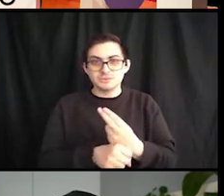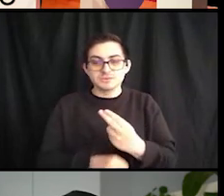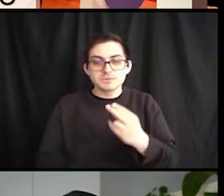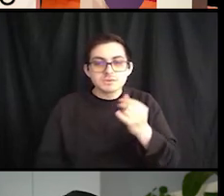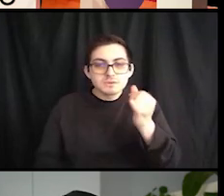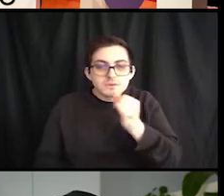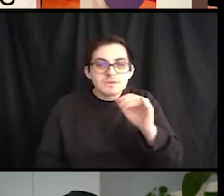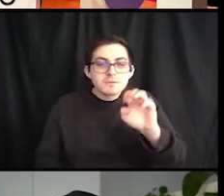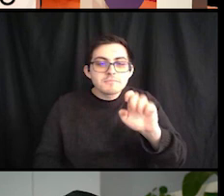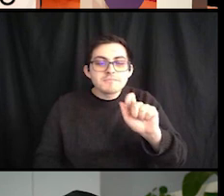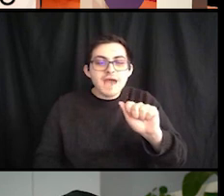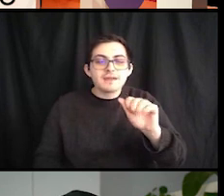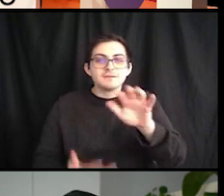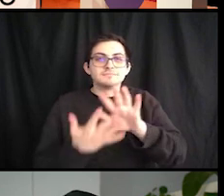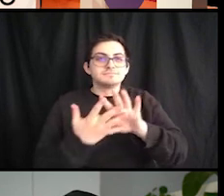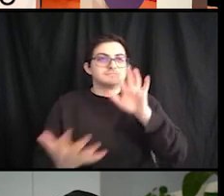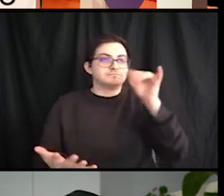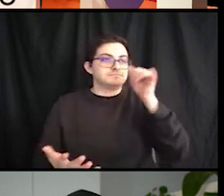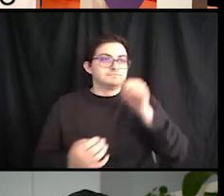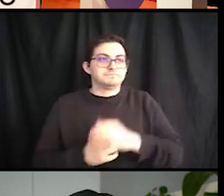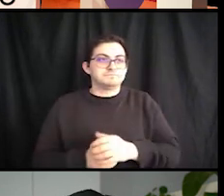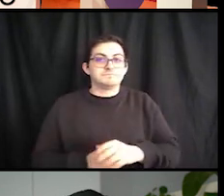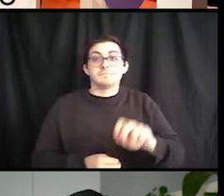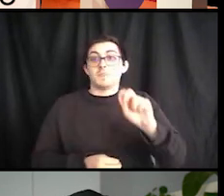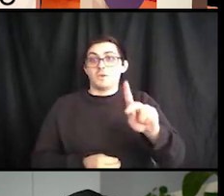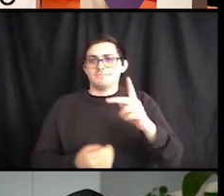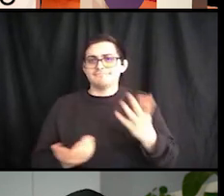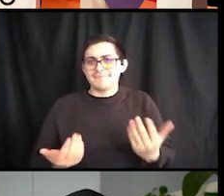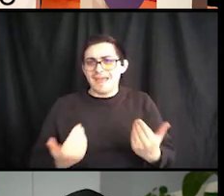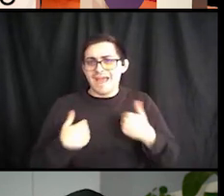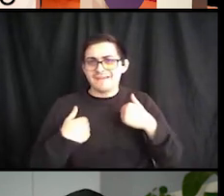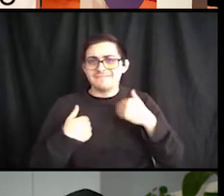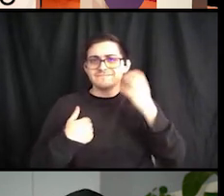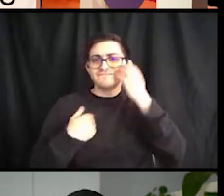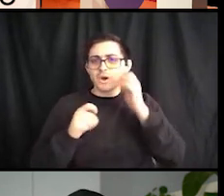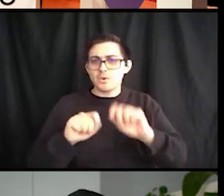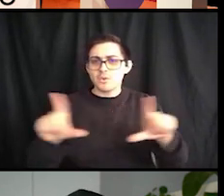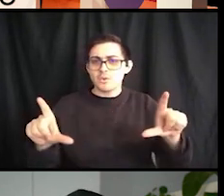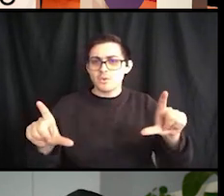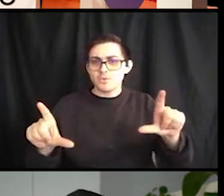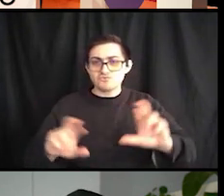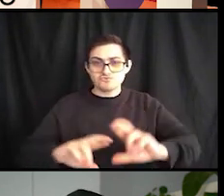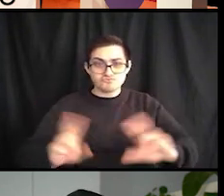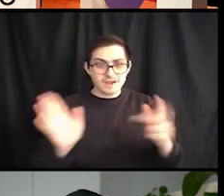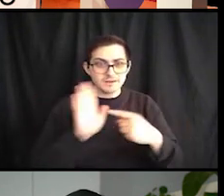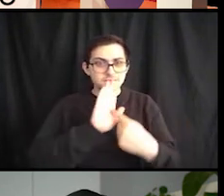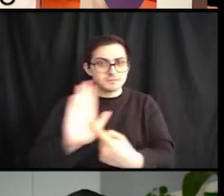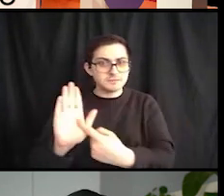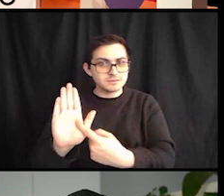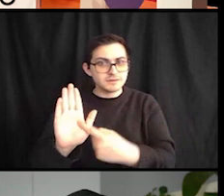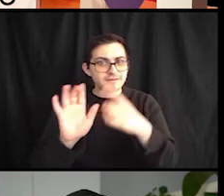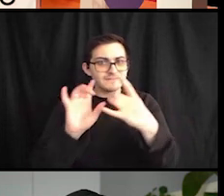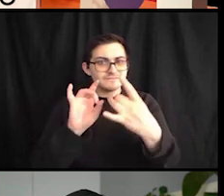So we've got this full screen on mobile and we're ready for feedback. Let's say I want to jump in and make some tweaks. Now I love that I don't have to worry about sinking